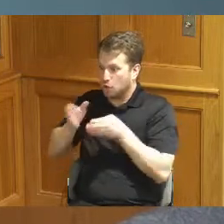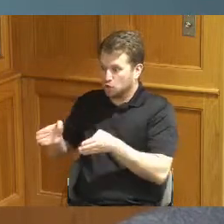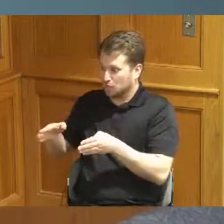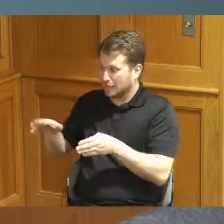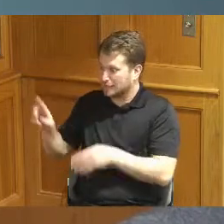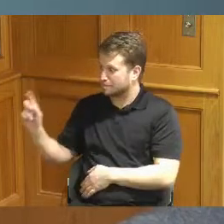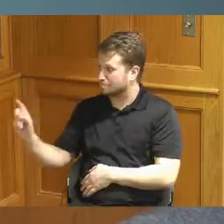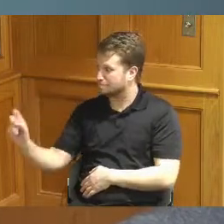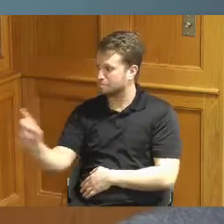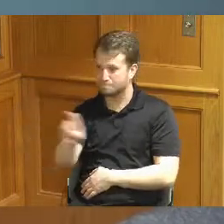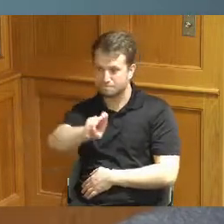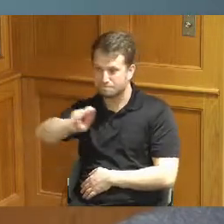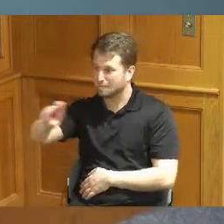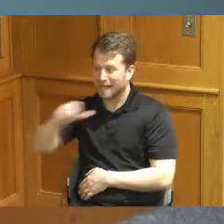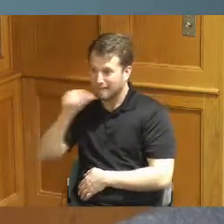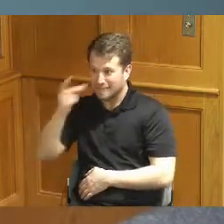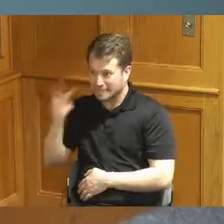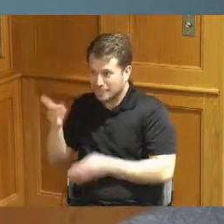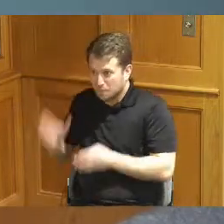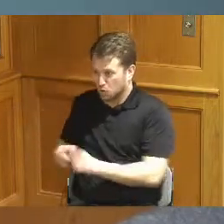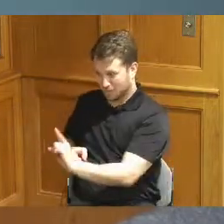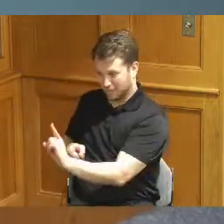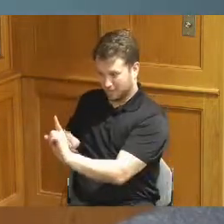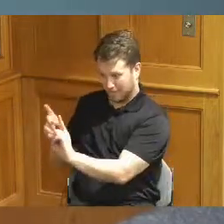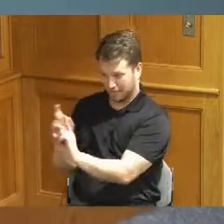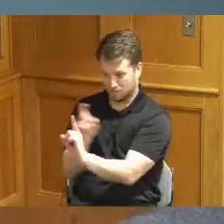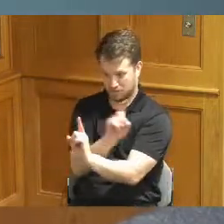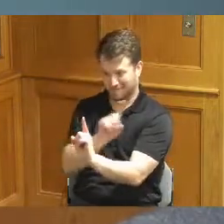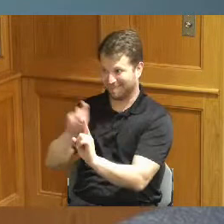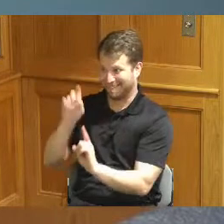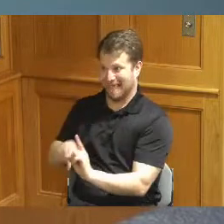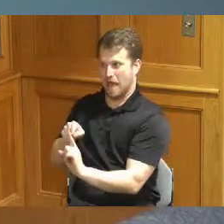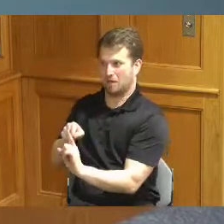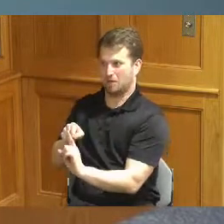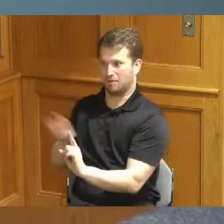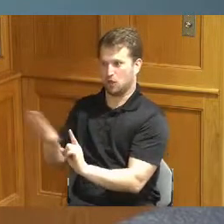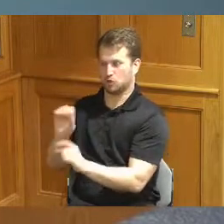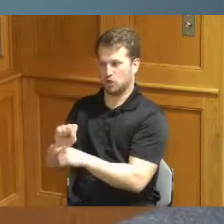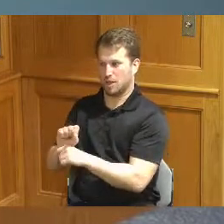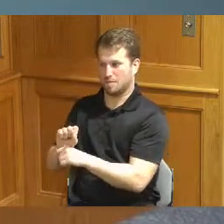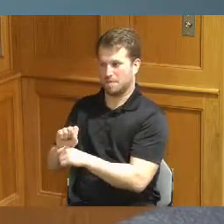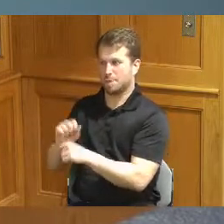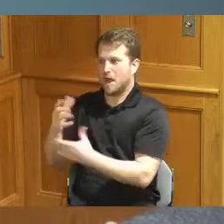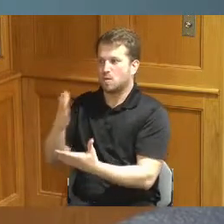walking up and down the street and then show me the data that these people are fake or whatever